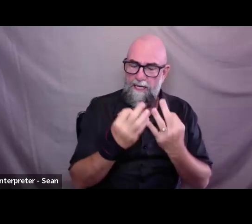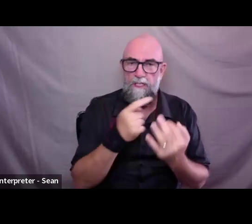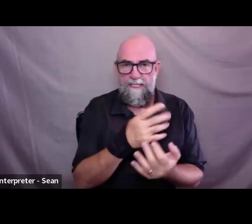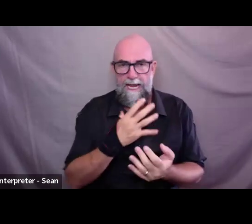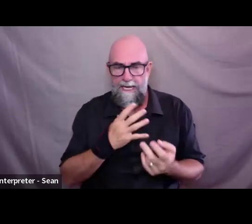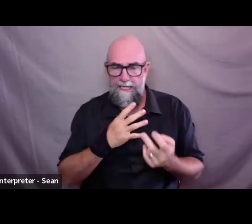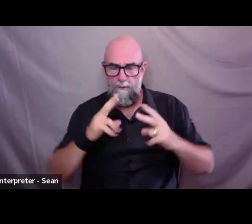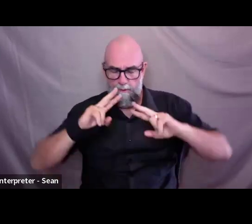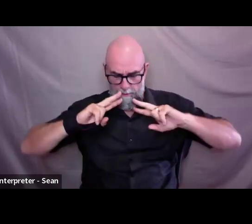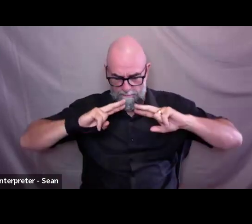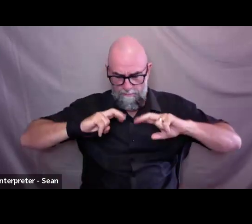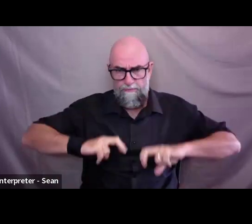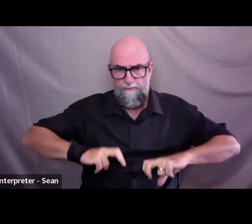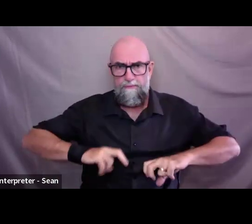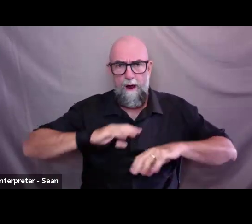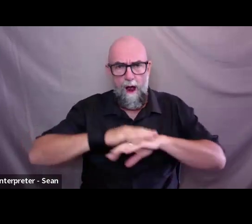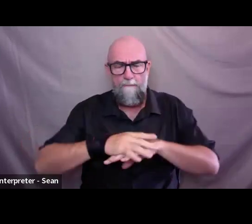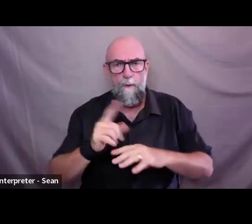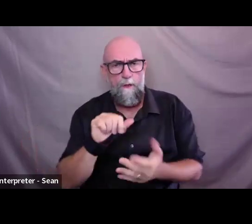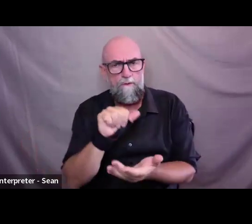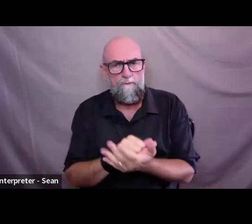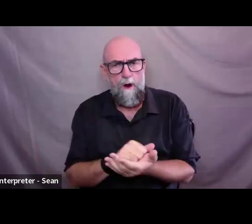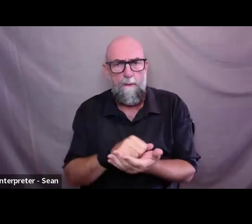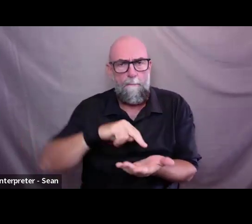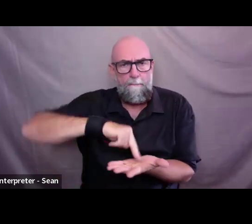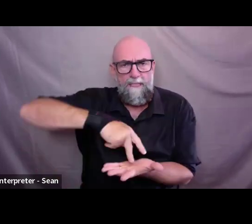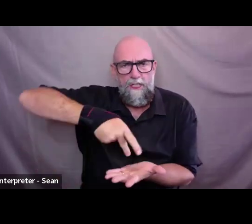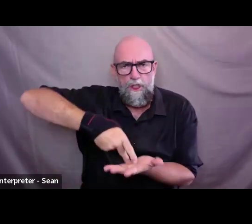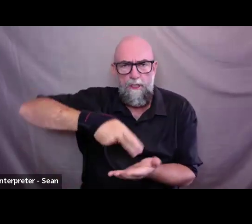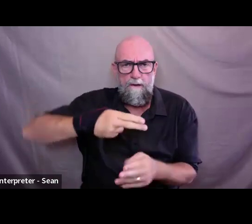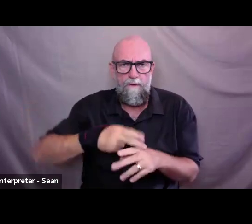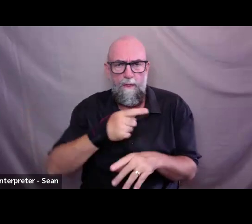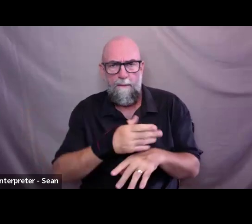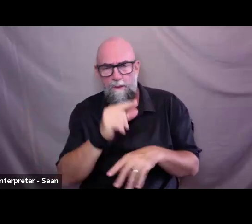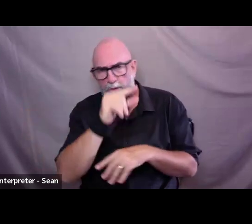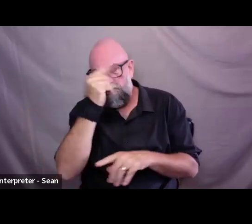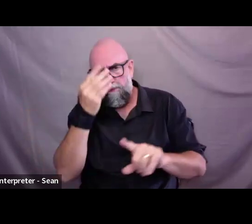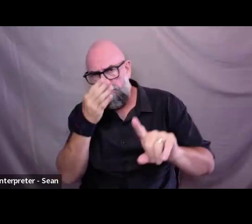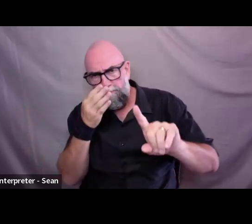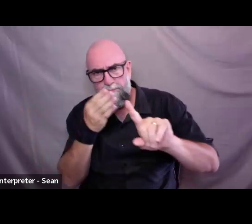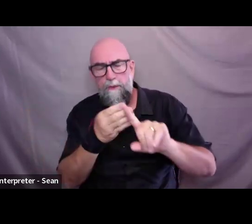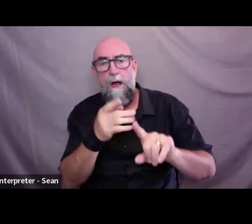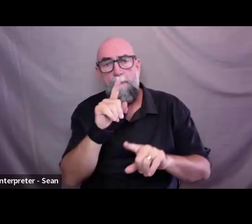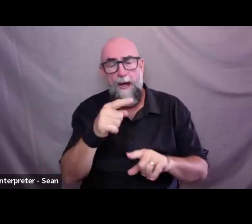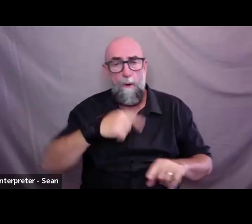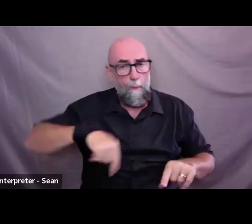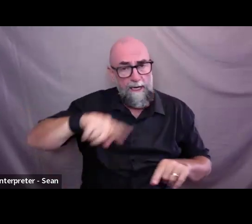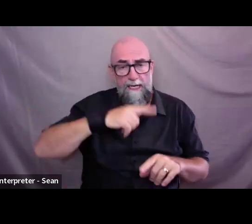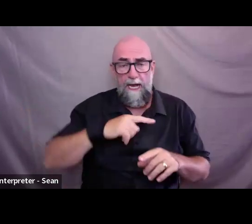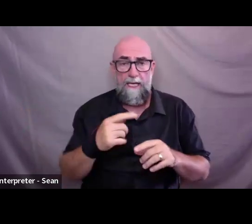also be comfortable with that position. The key is that we work together to support each other with those organisations. There are